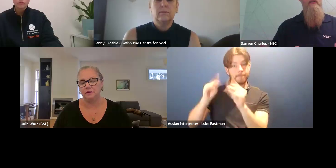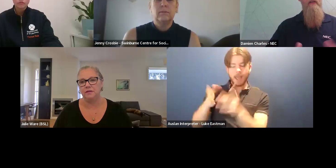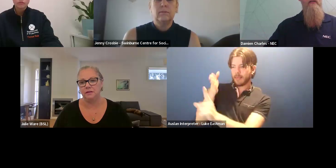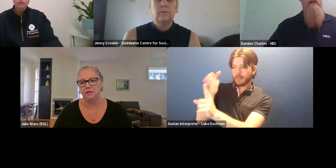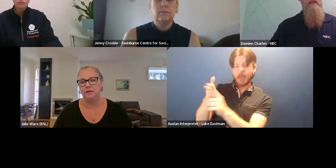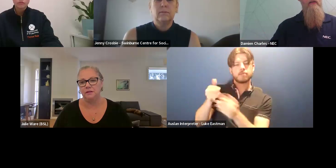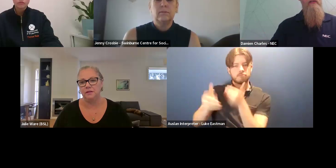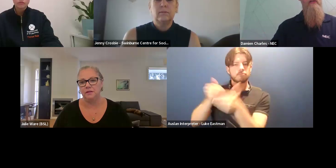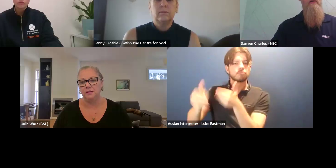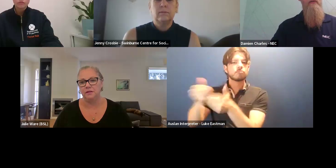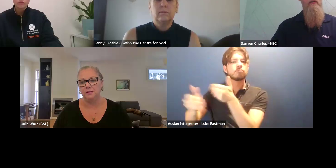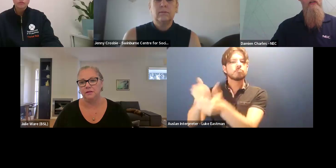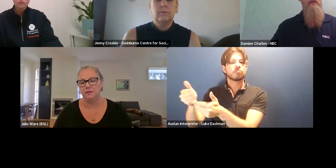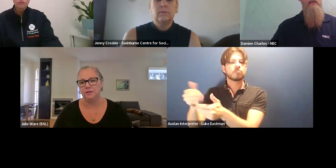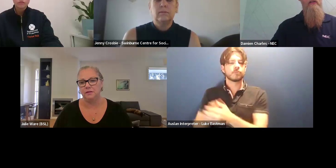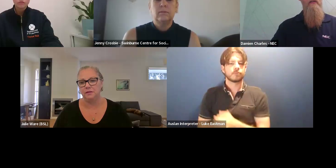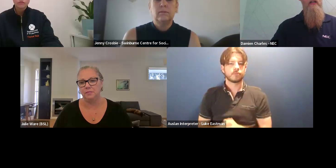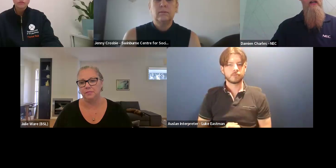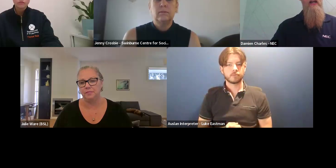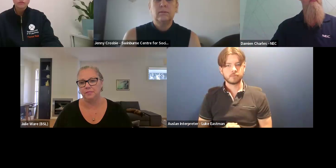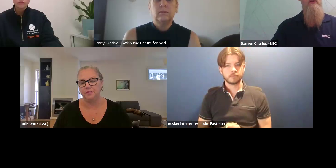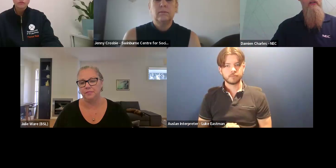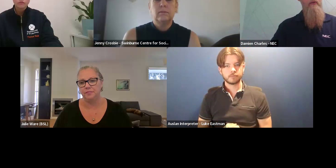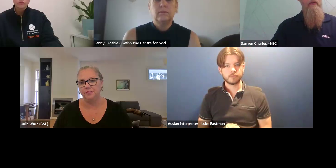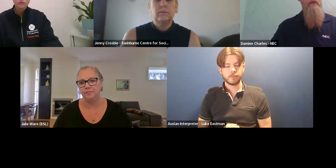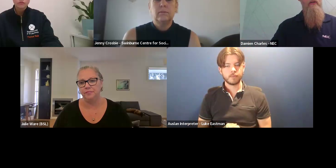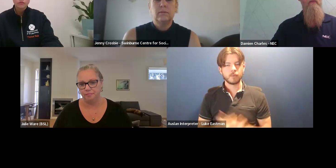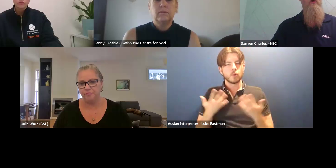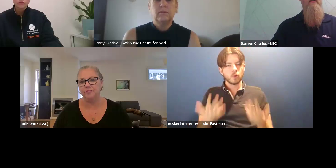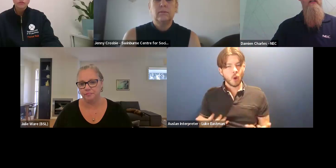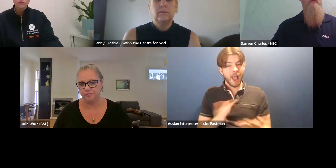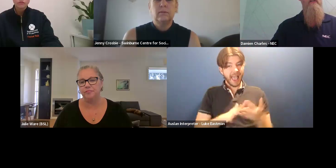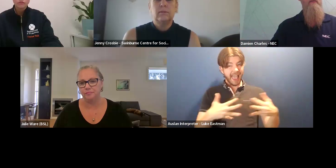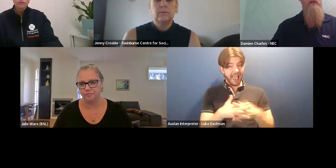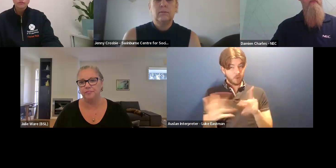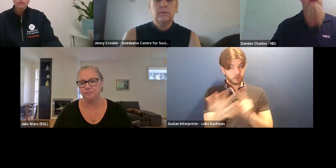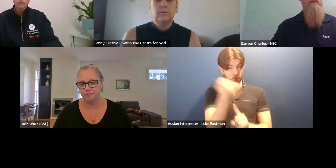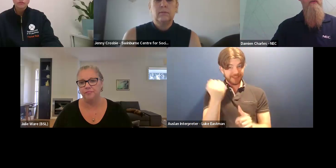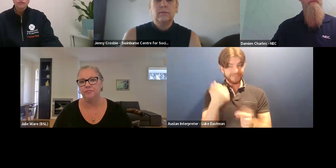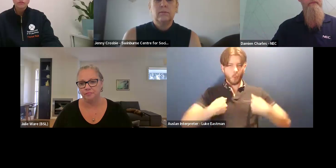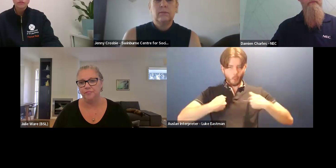comes down to to ourselves and and changing our perceptions of what what is